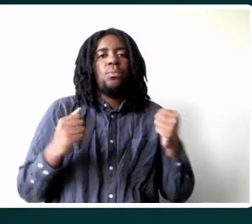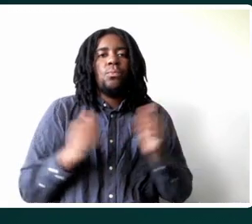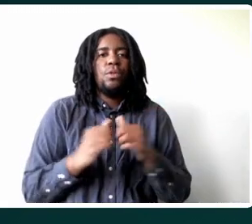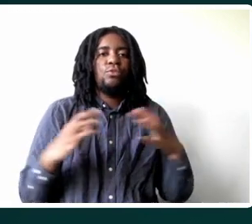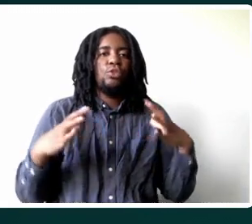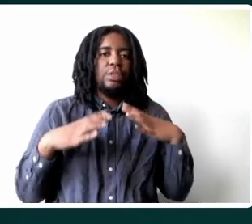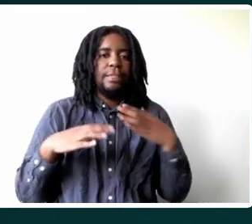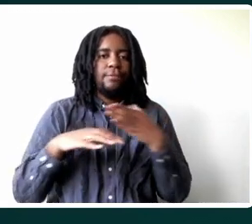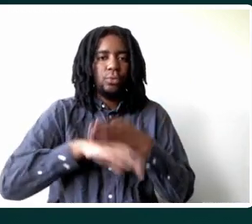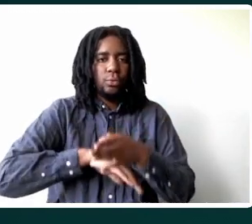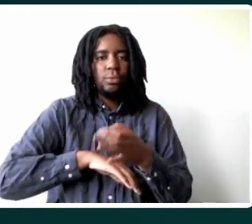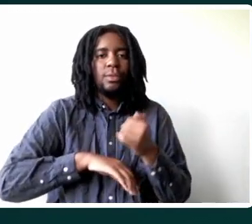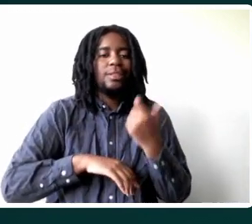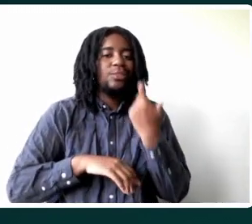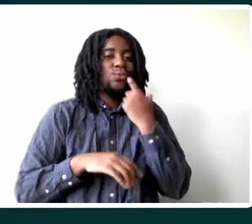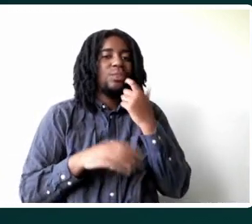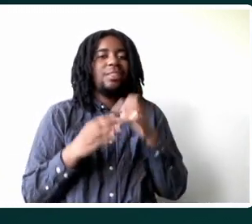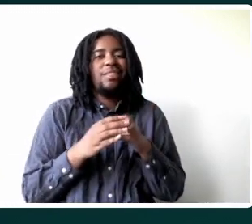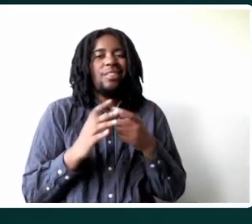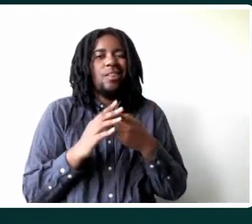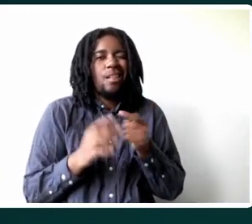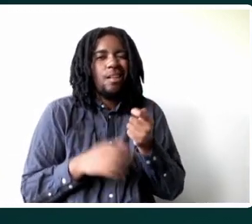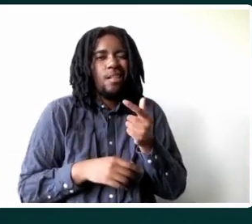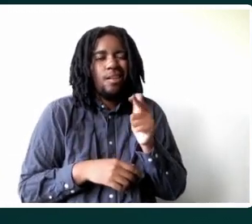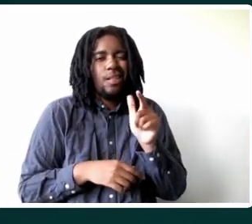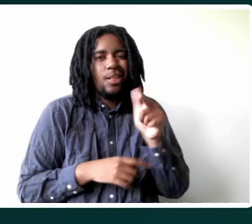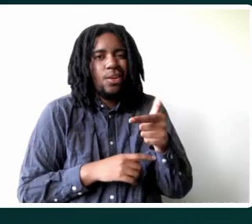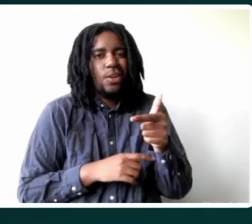we started a little bit later and now that we're continuing into a second year together. So,